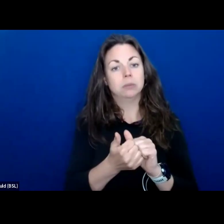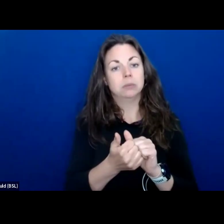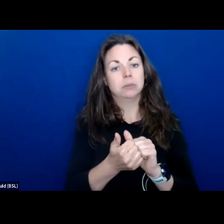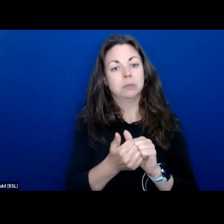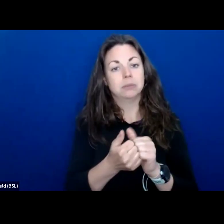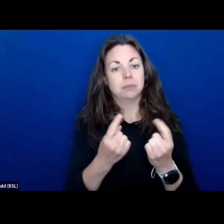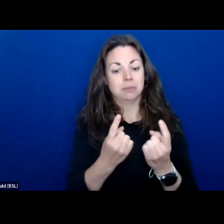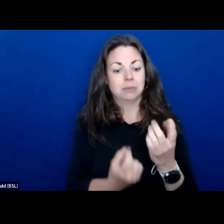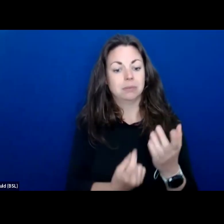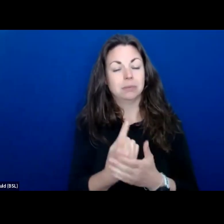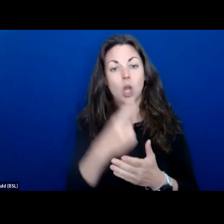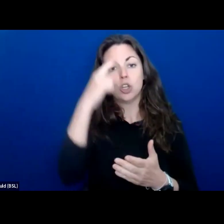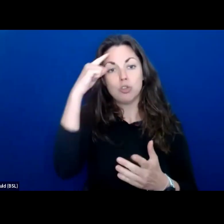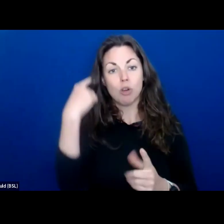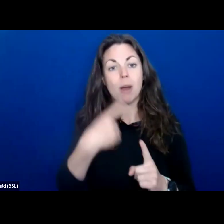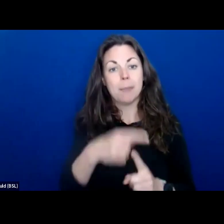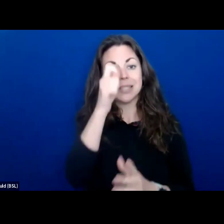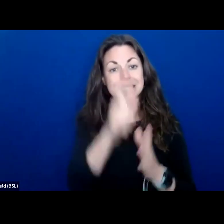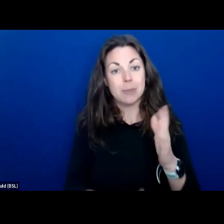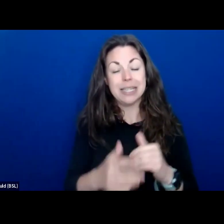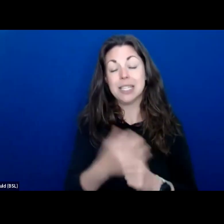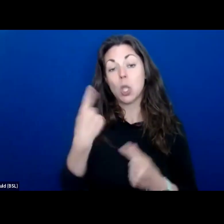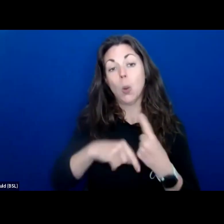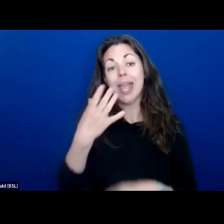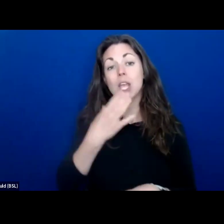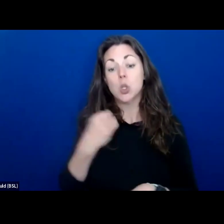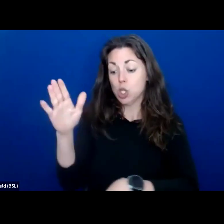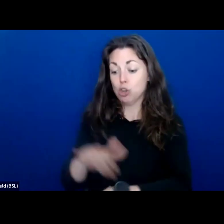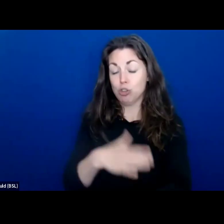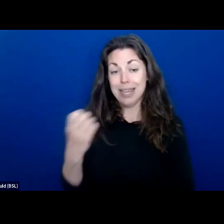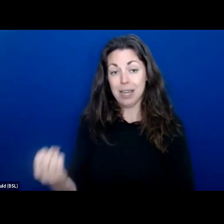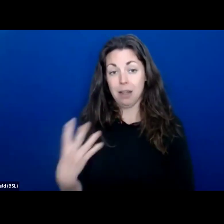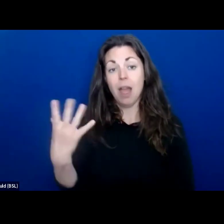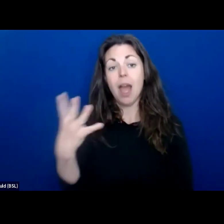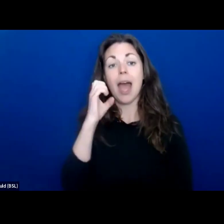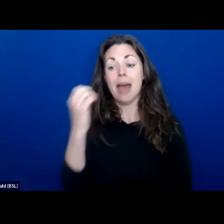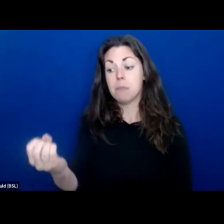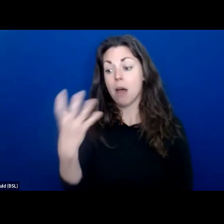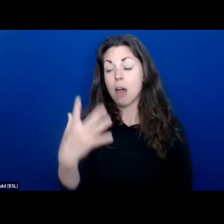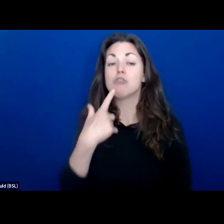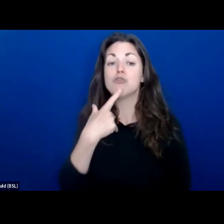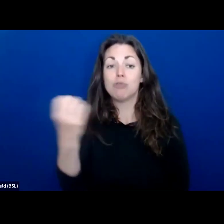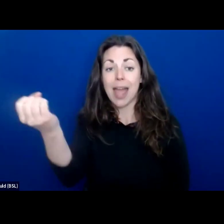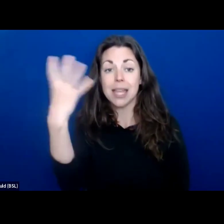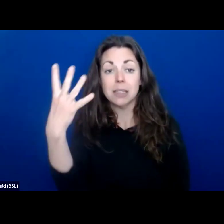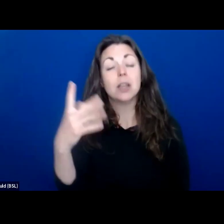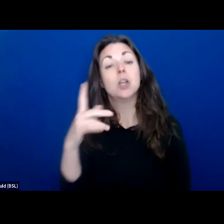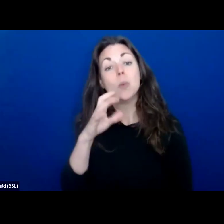So green, amber, red was used to indicate how much energy and effort you were able to put into campaigning